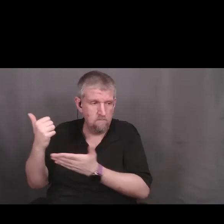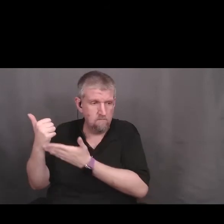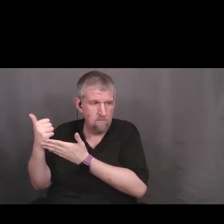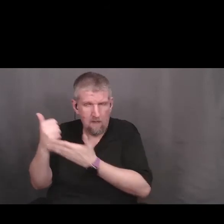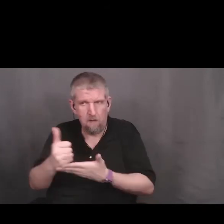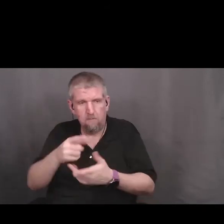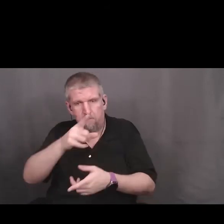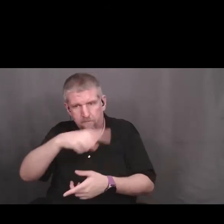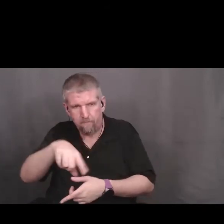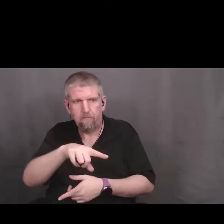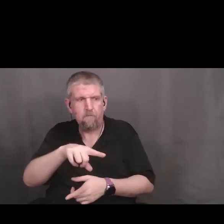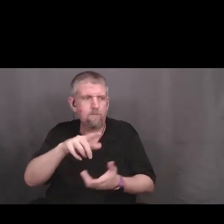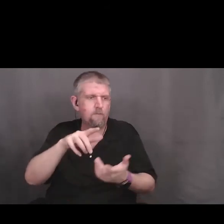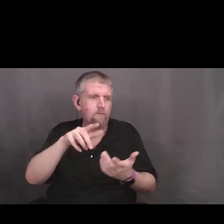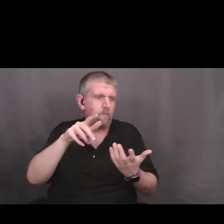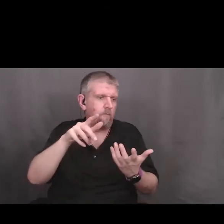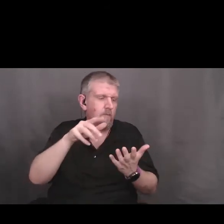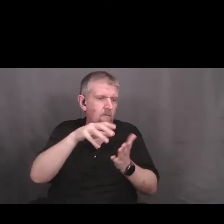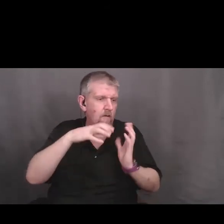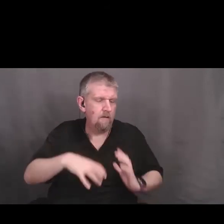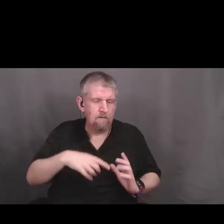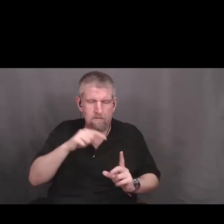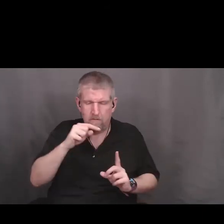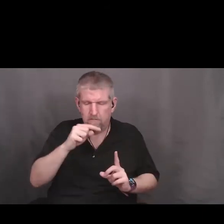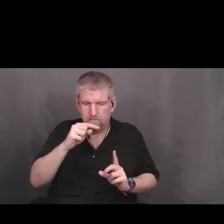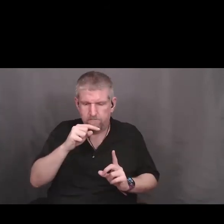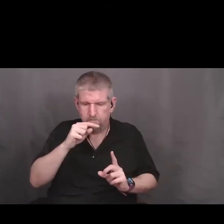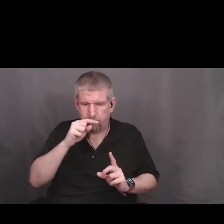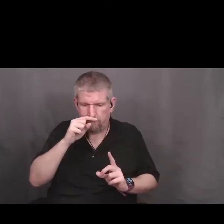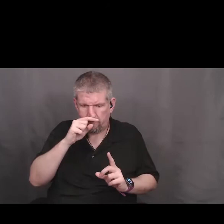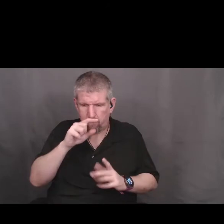getting to some type of career path or an employment goal